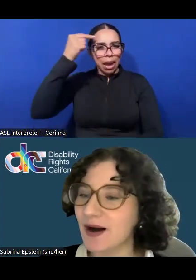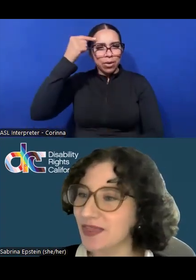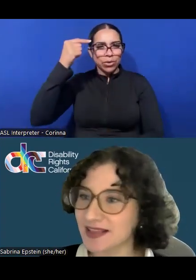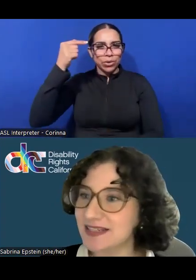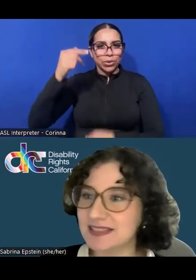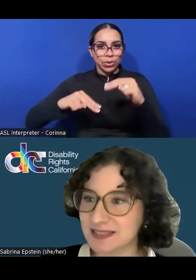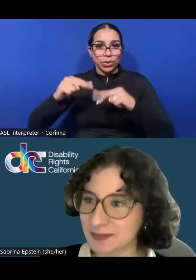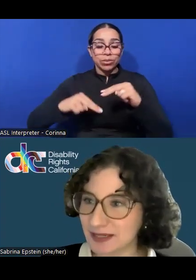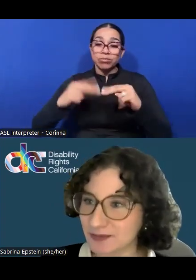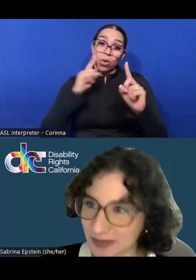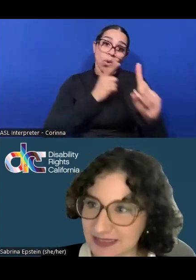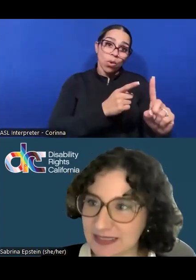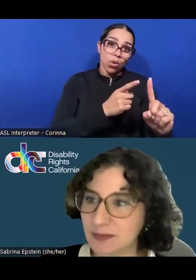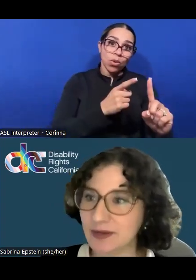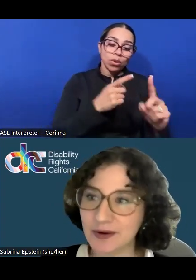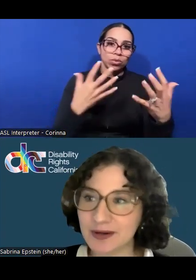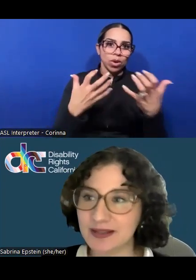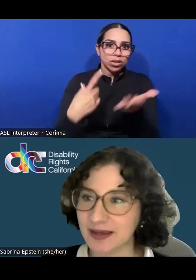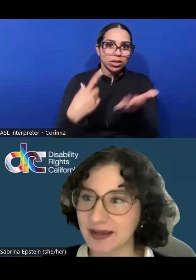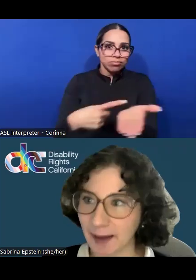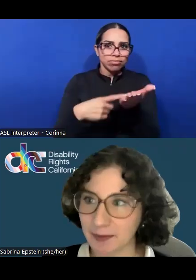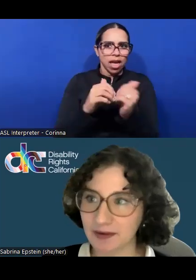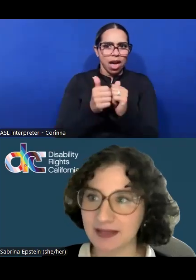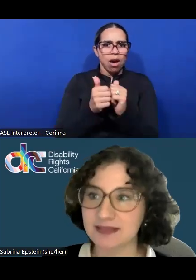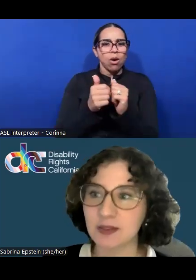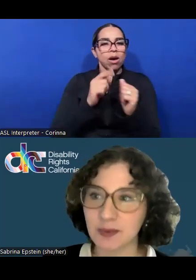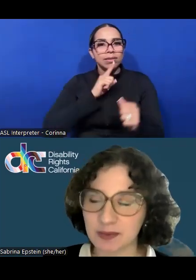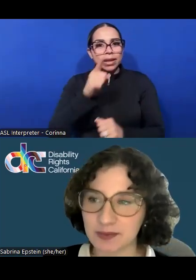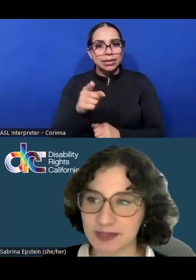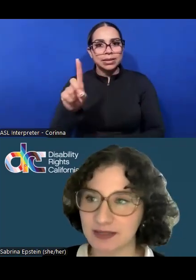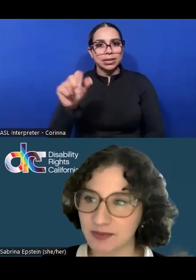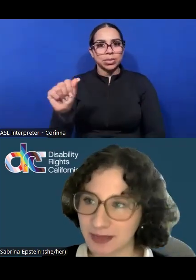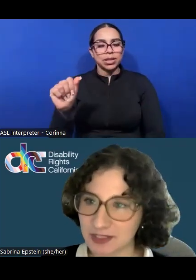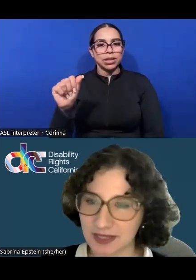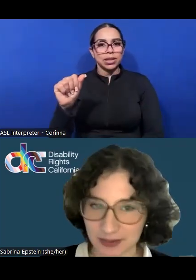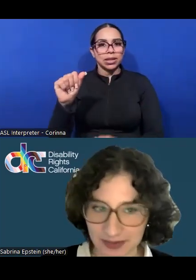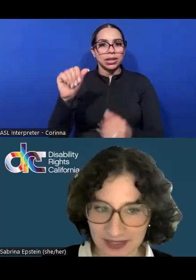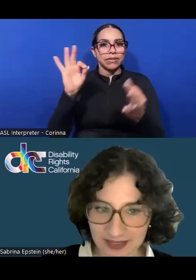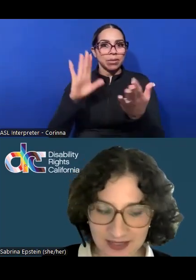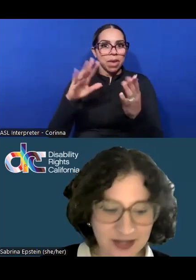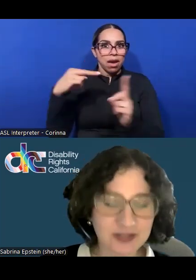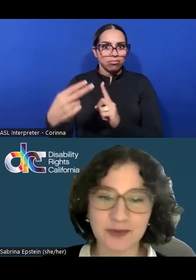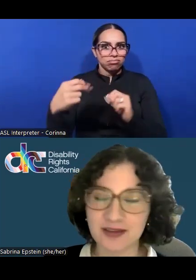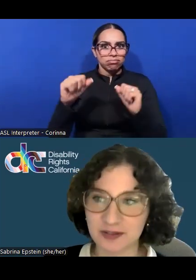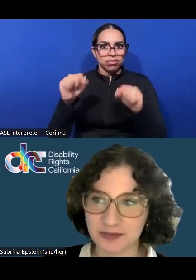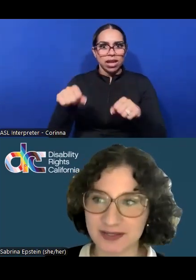authentic disability voices can be heard in the capital, and to equip you with the information that you need to raise your voice.